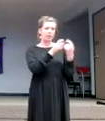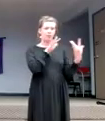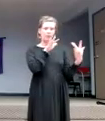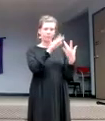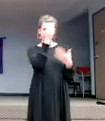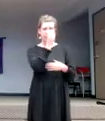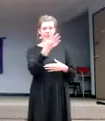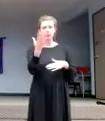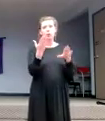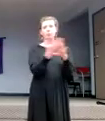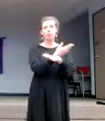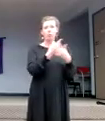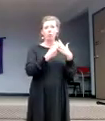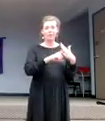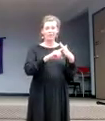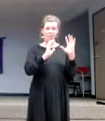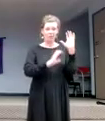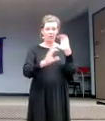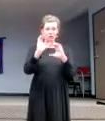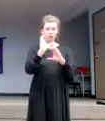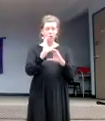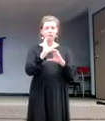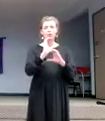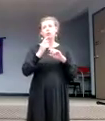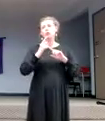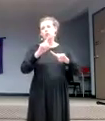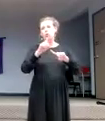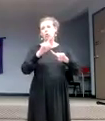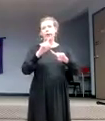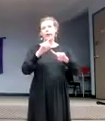prior to the start of construction. And at all those points that I described in the project